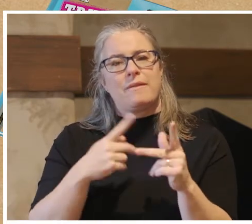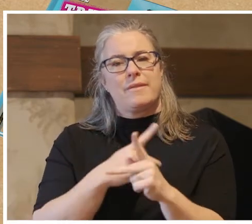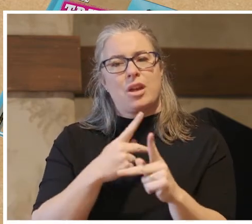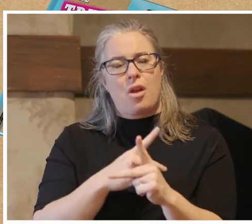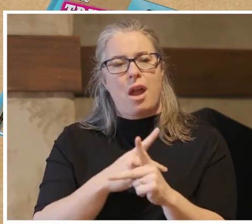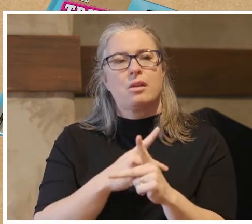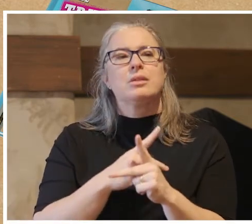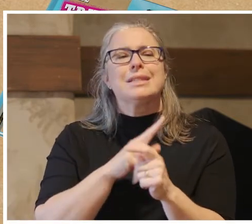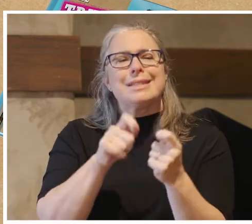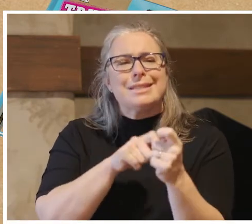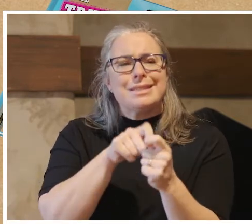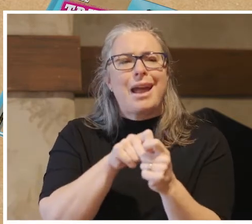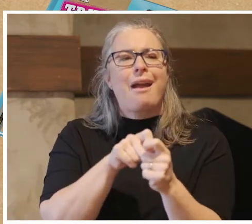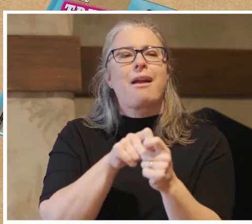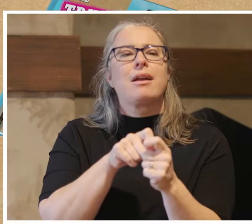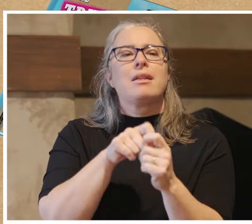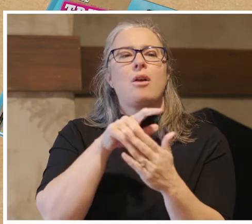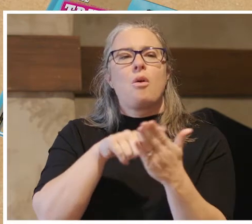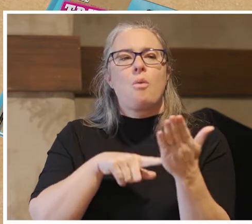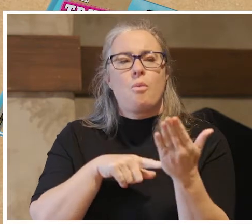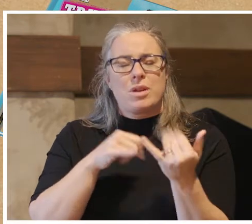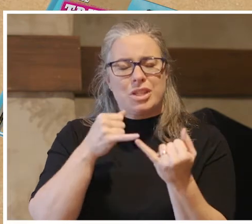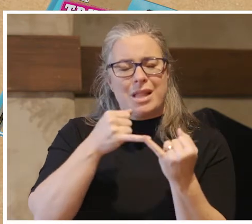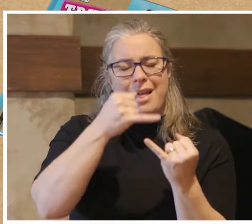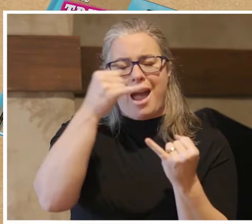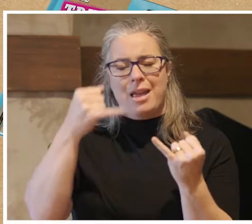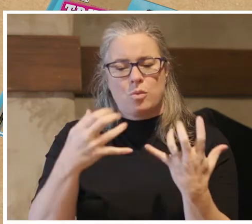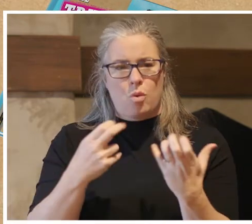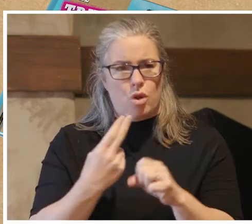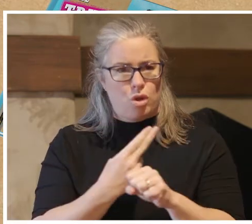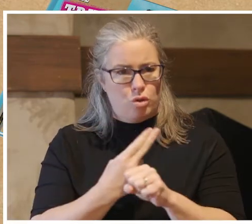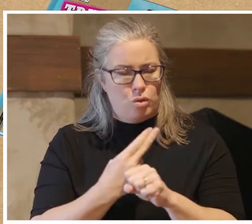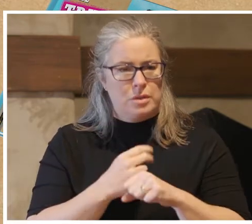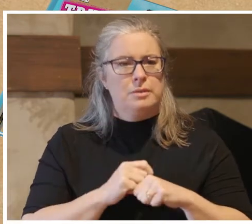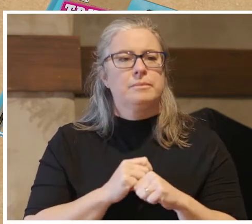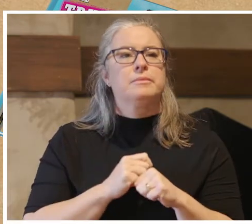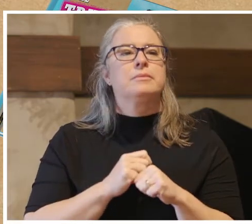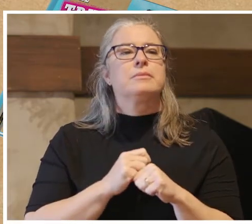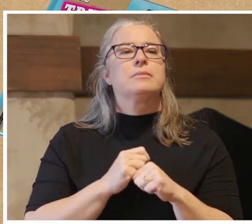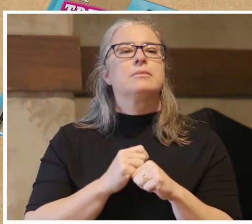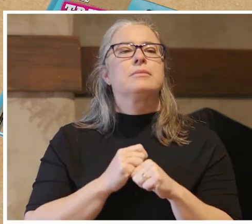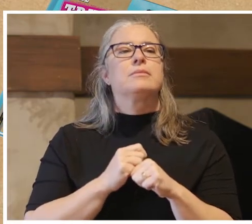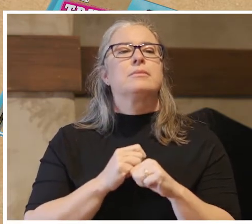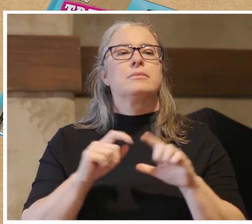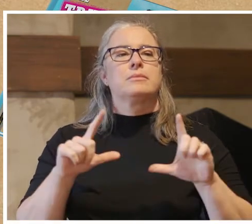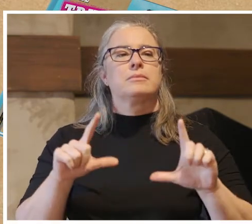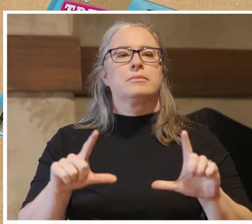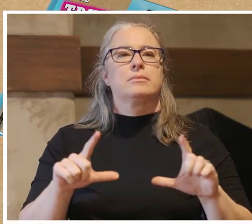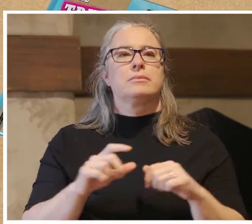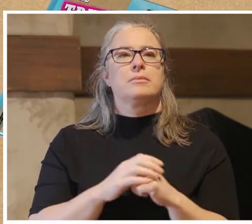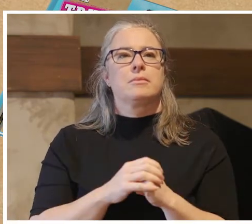so we can figure out exactly what lines we wanna use for Fitz, our handsome, little Fitz.